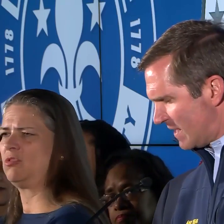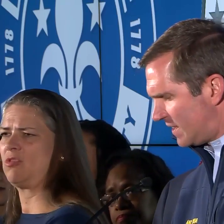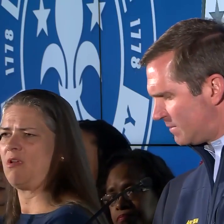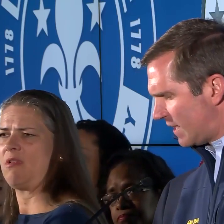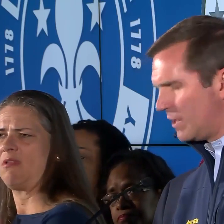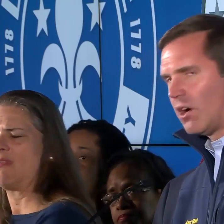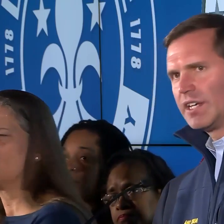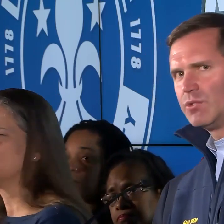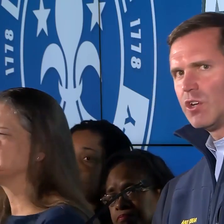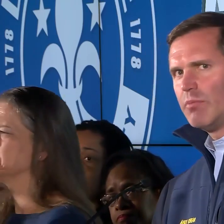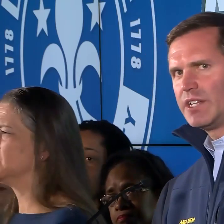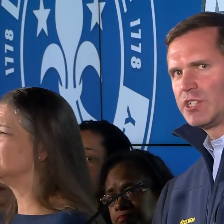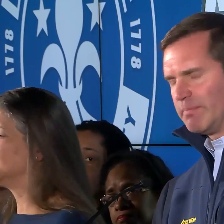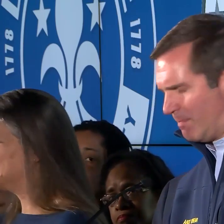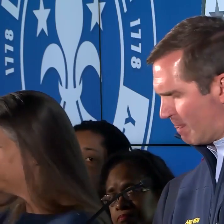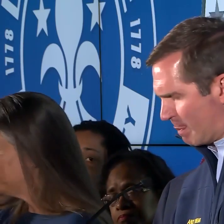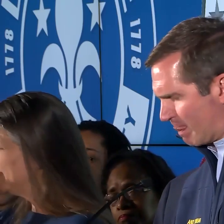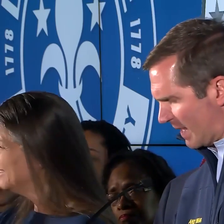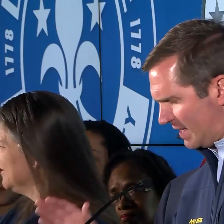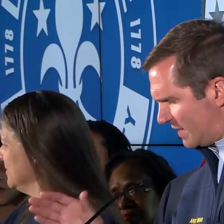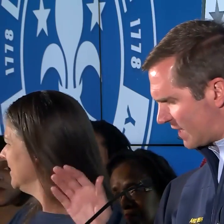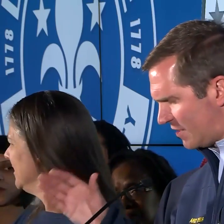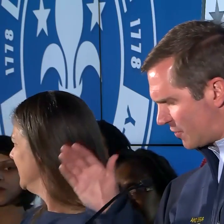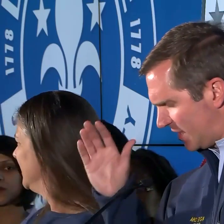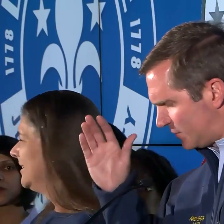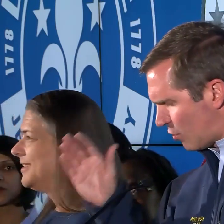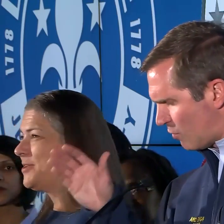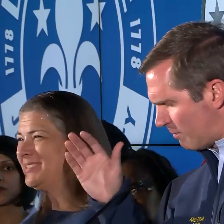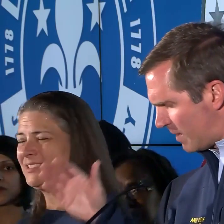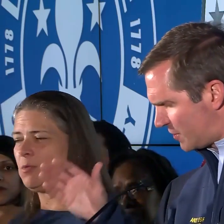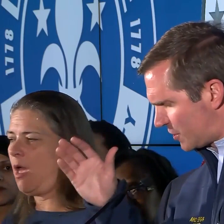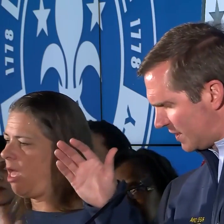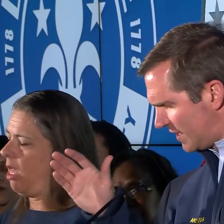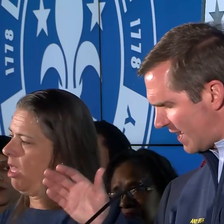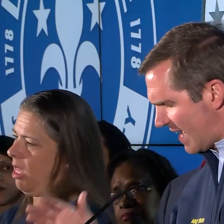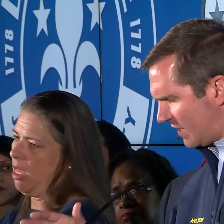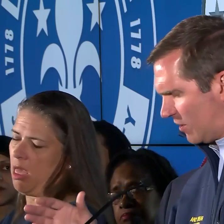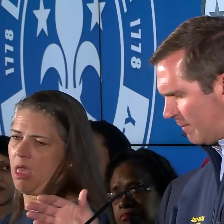It seems like we argue so much in this country, so much anger.